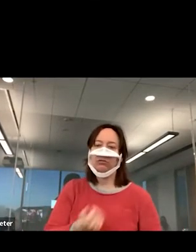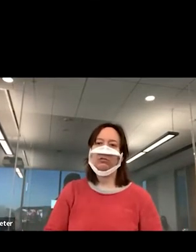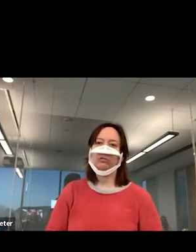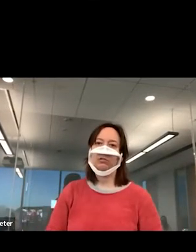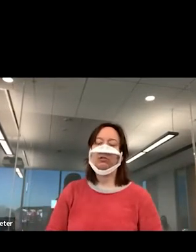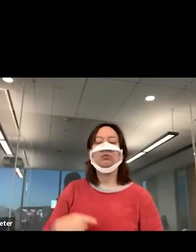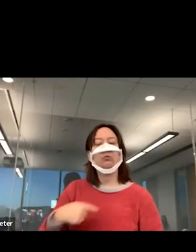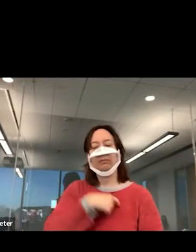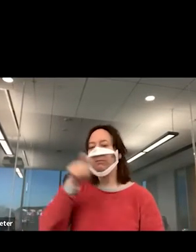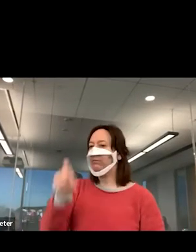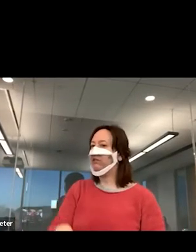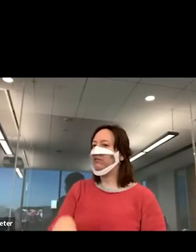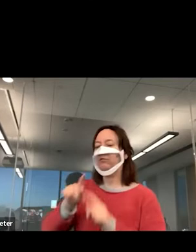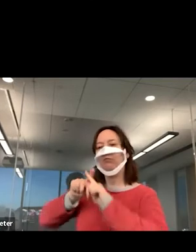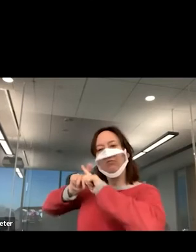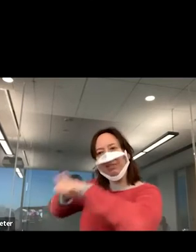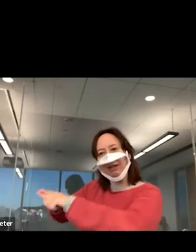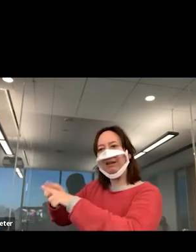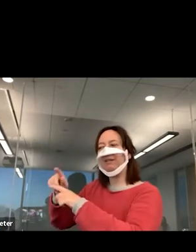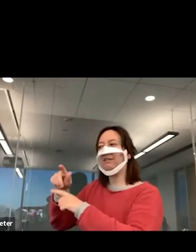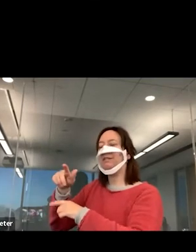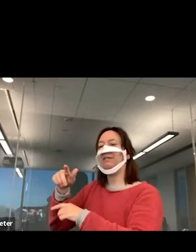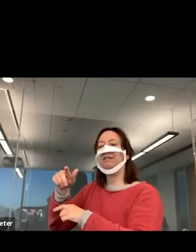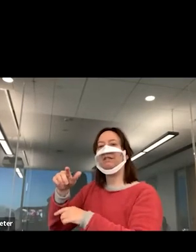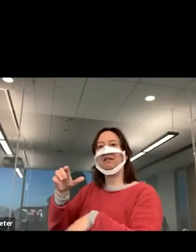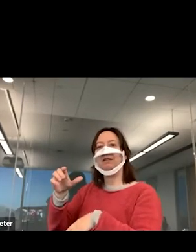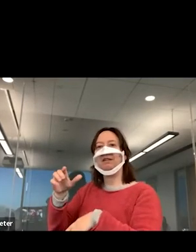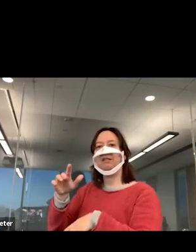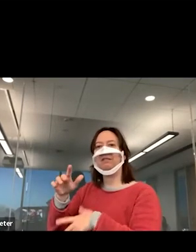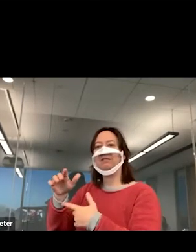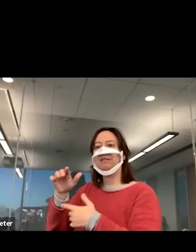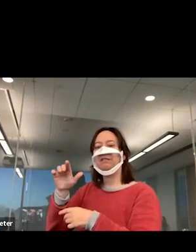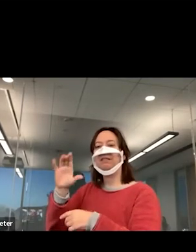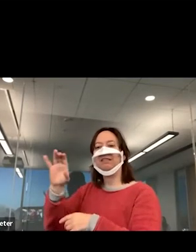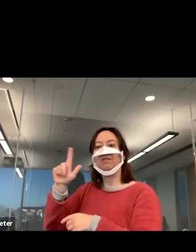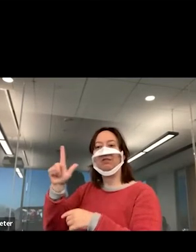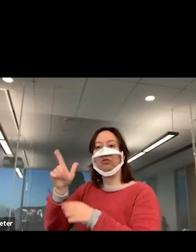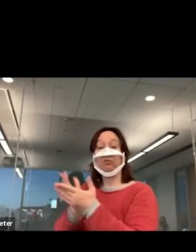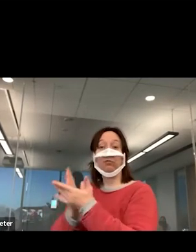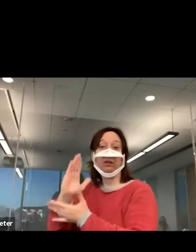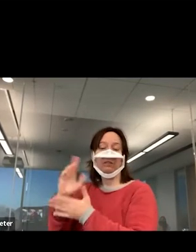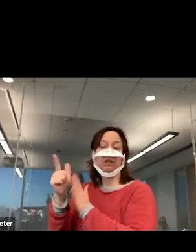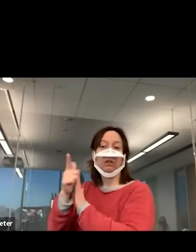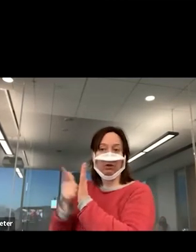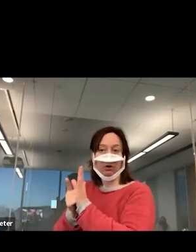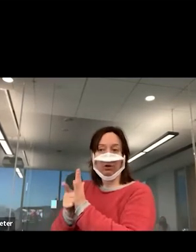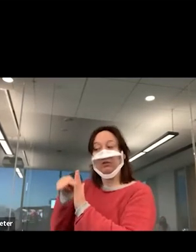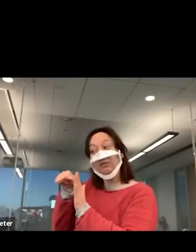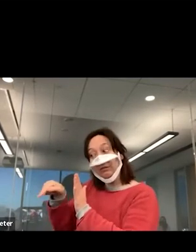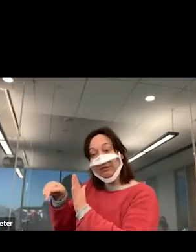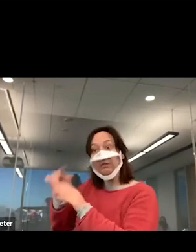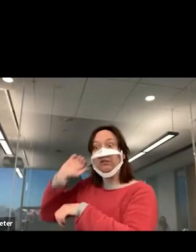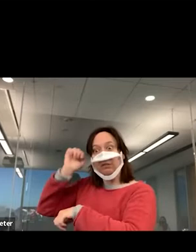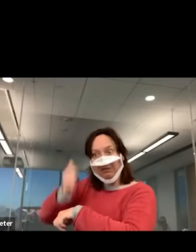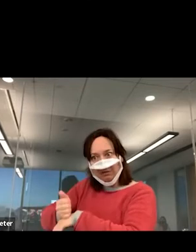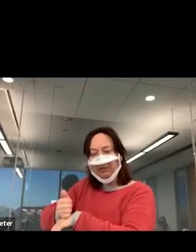on civil rights laws to really change attitudes because i think we all recognize when we are